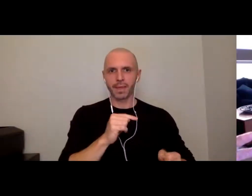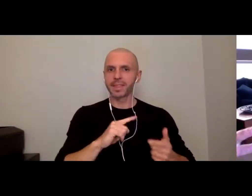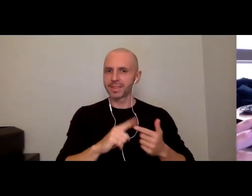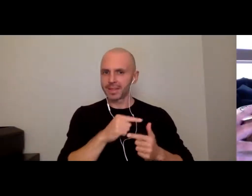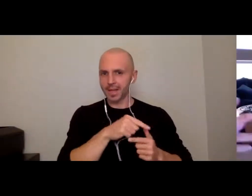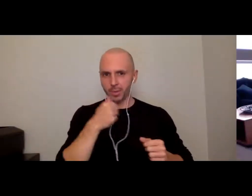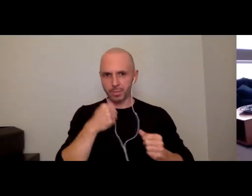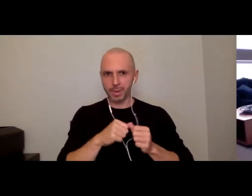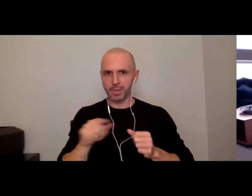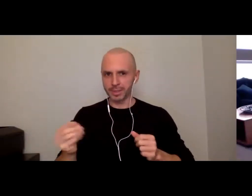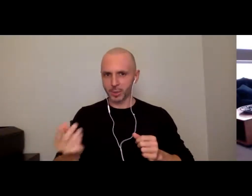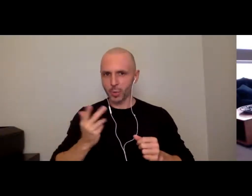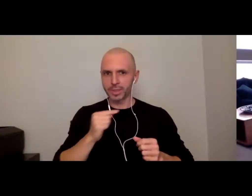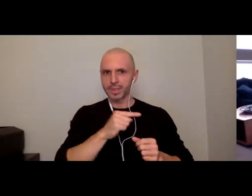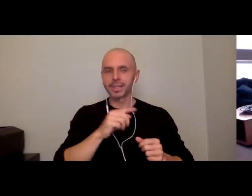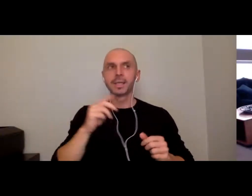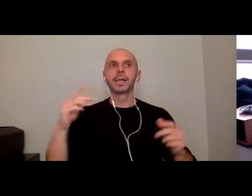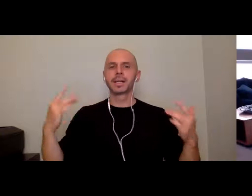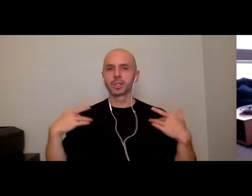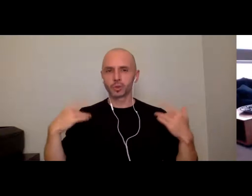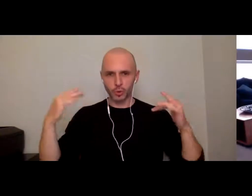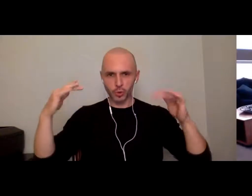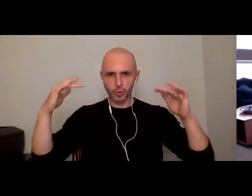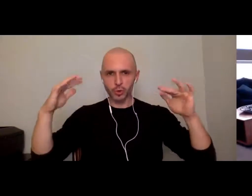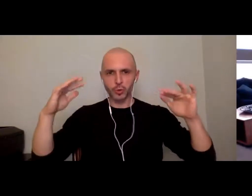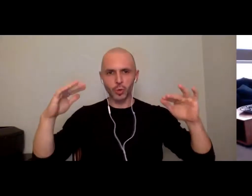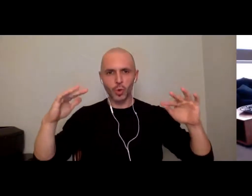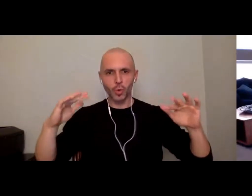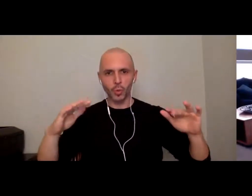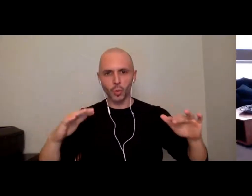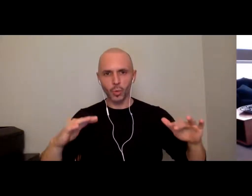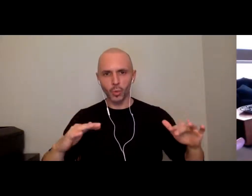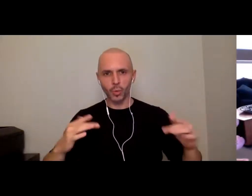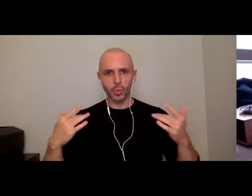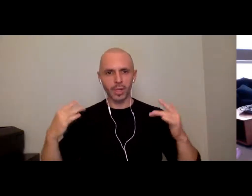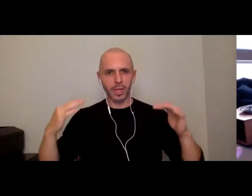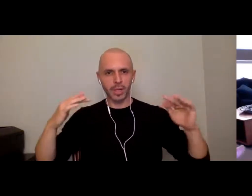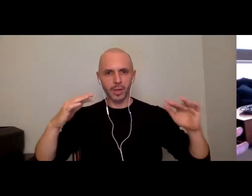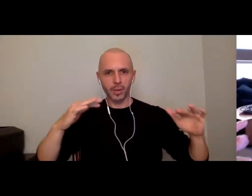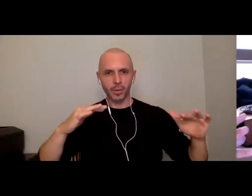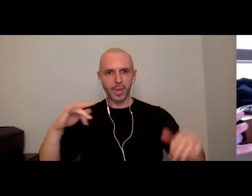and then he looked down and what he saw was all of these rock effigies and teepee rings and